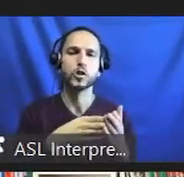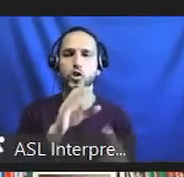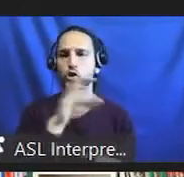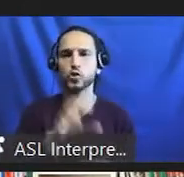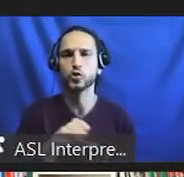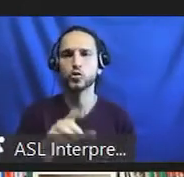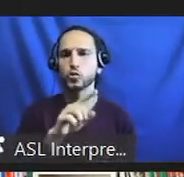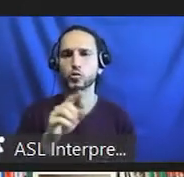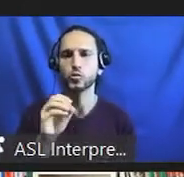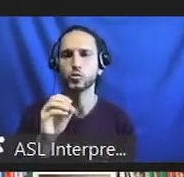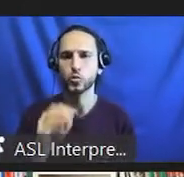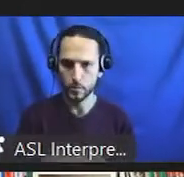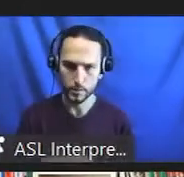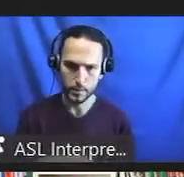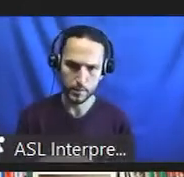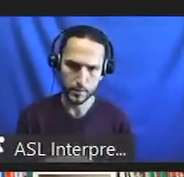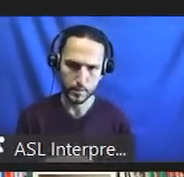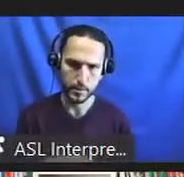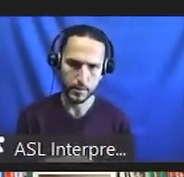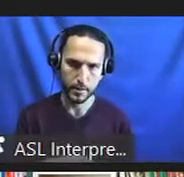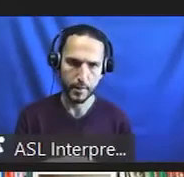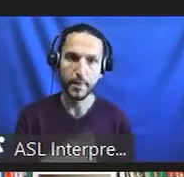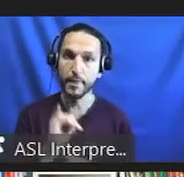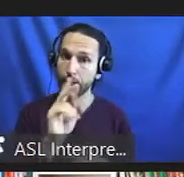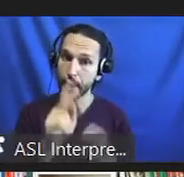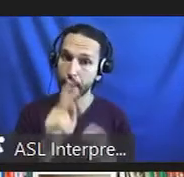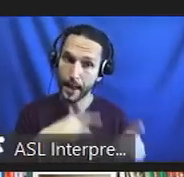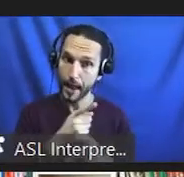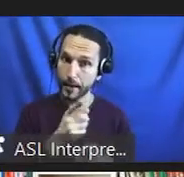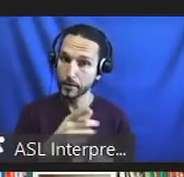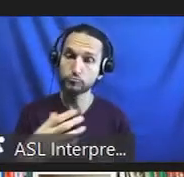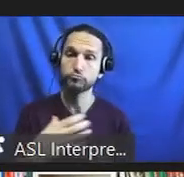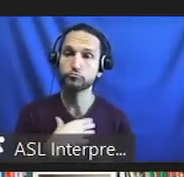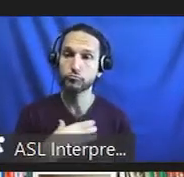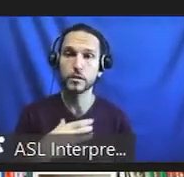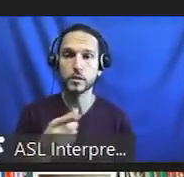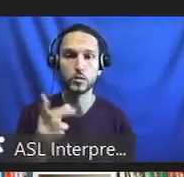But basically this is exactly the type of class-action lawsuit you see--